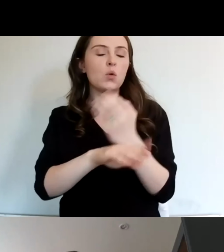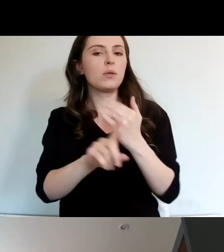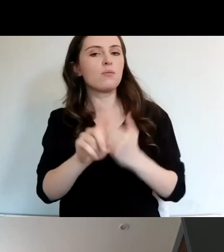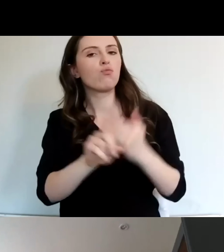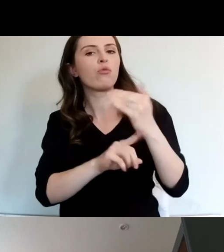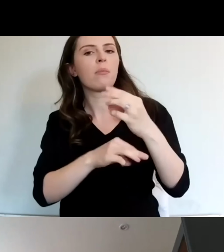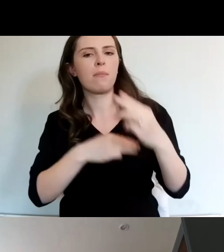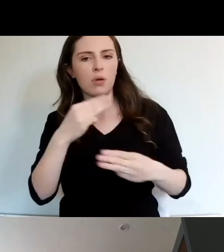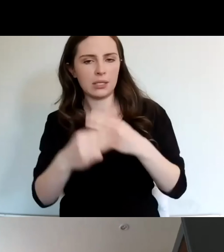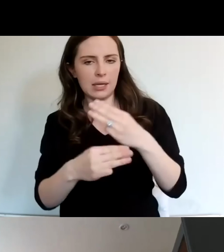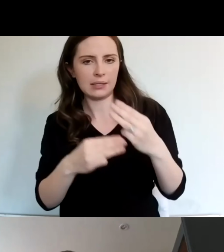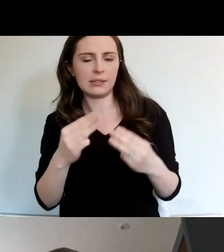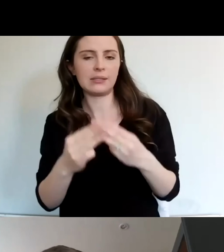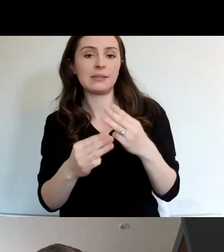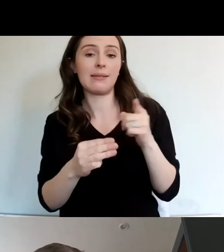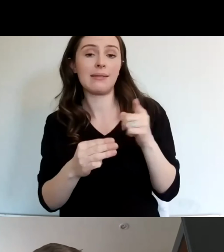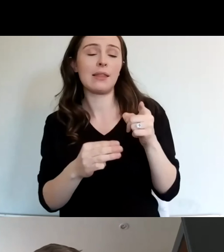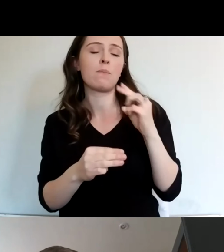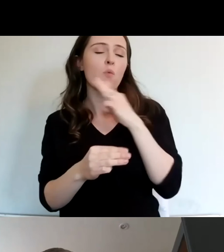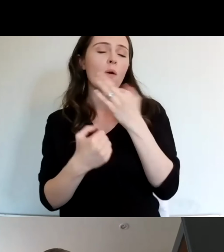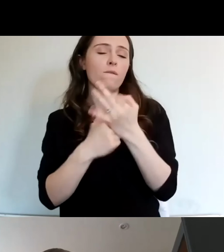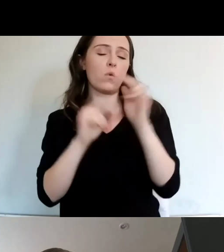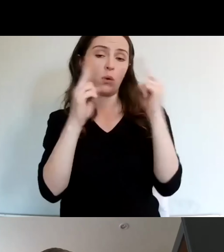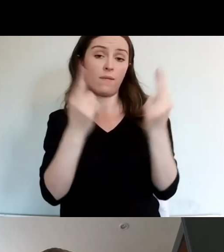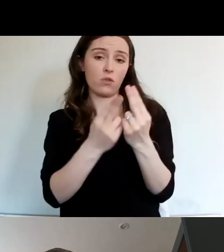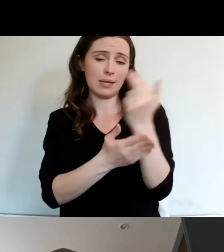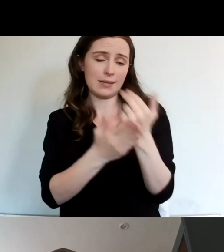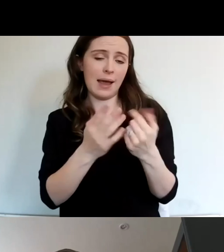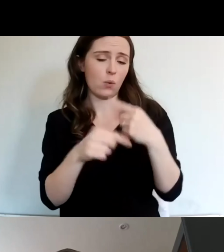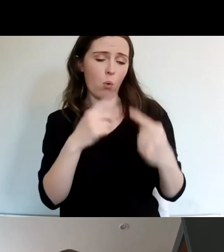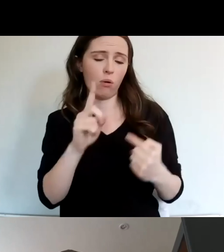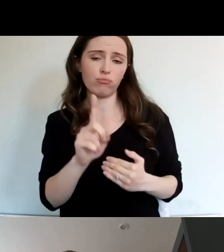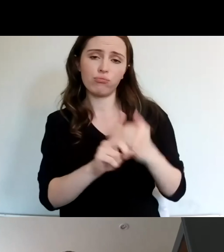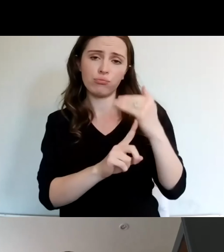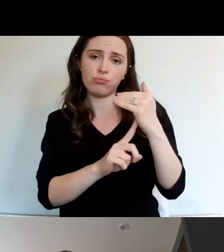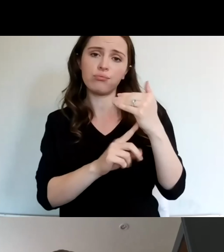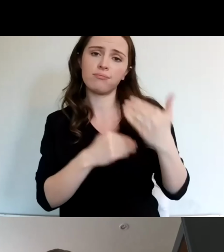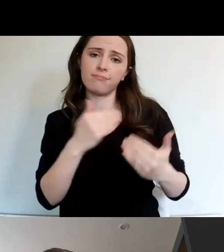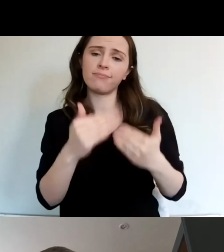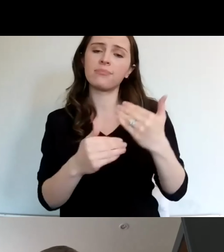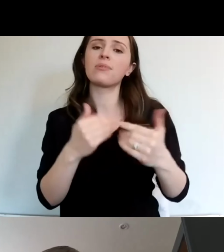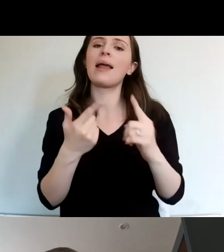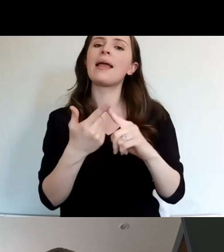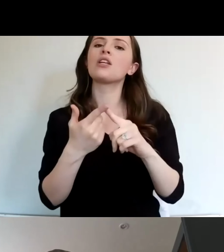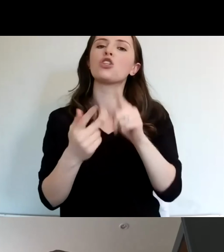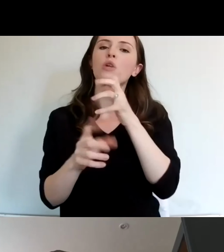which is important for Universal Design and also we covered the area of digital accessibility.